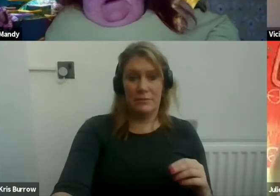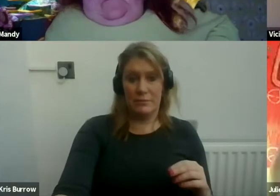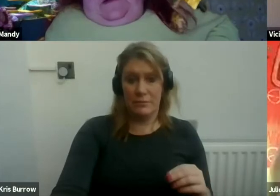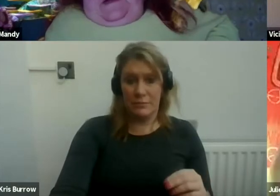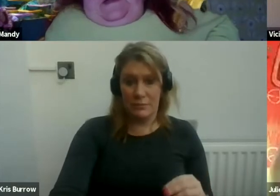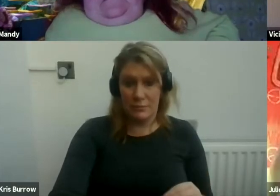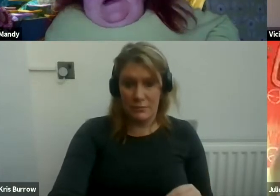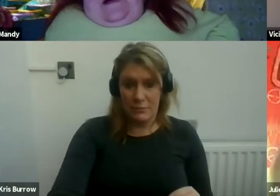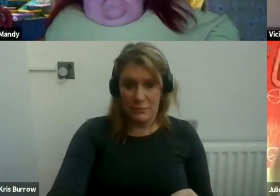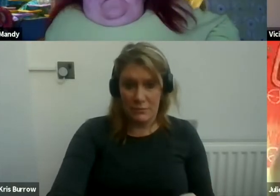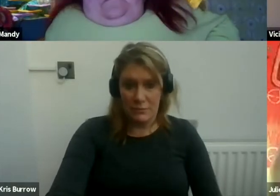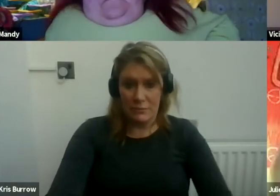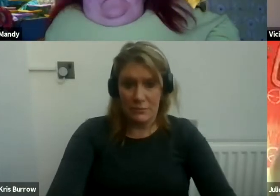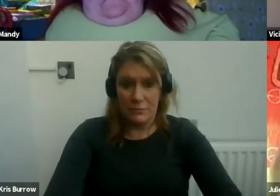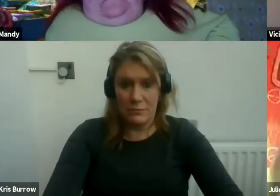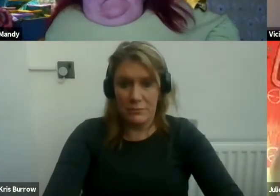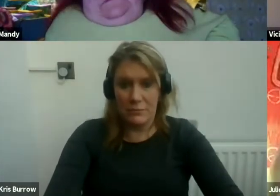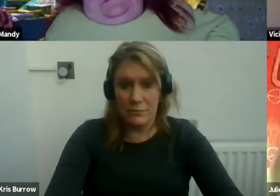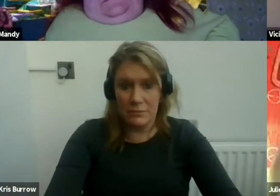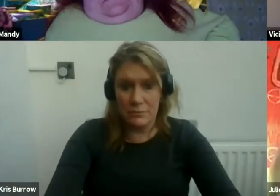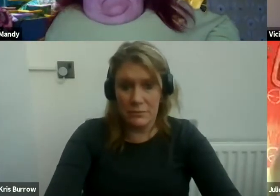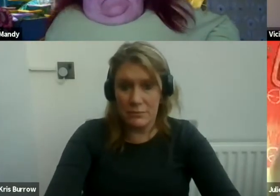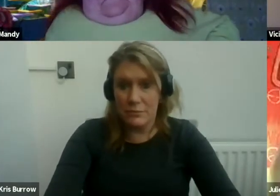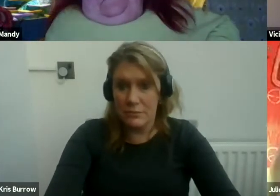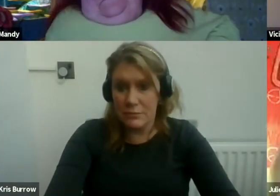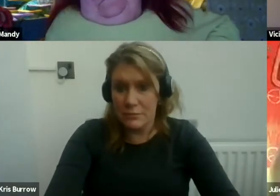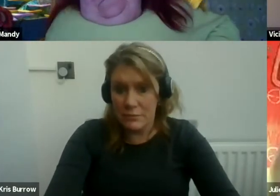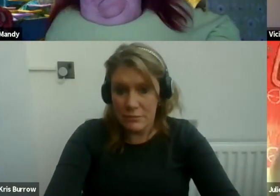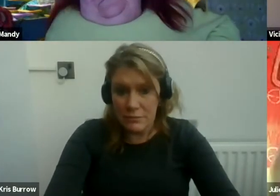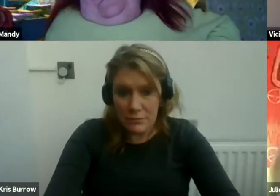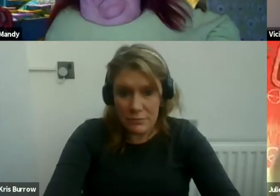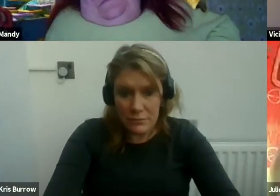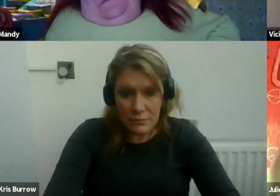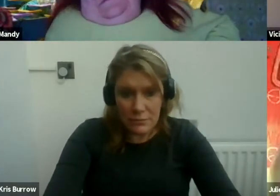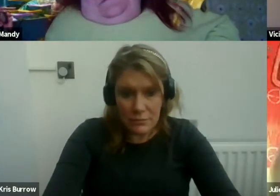Can you hear me?